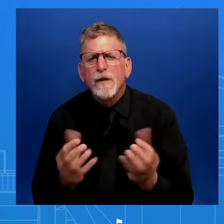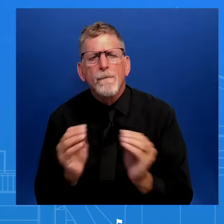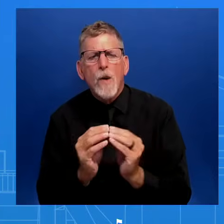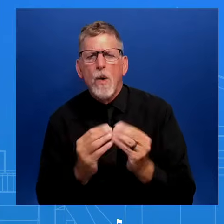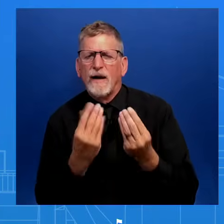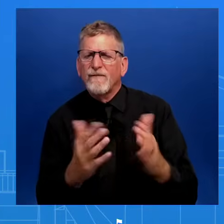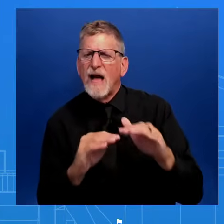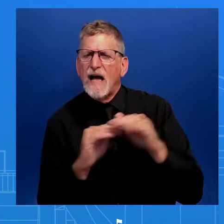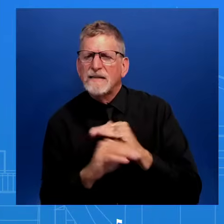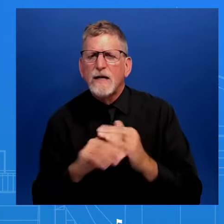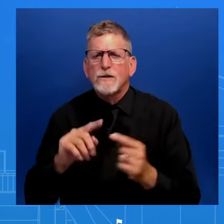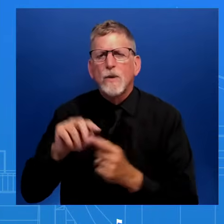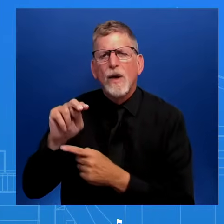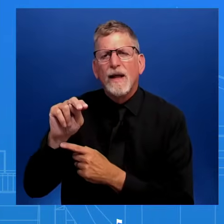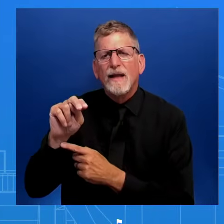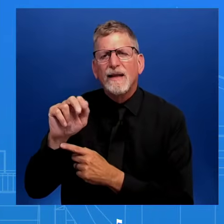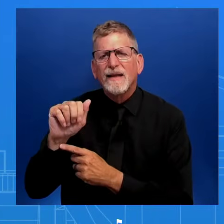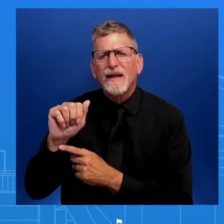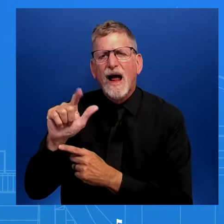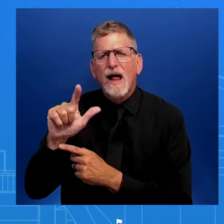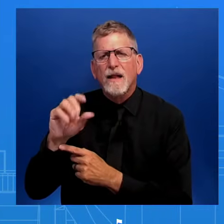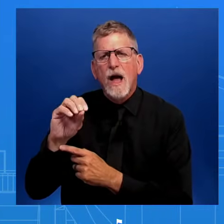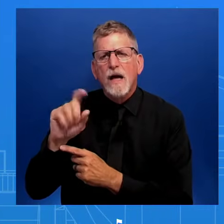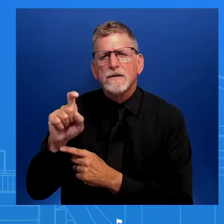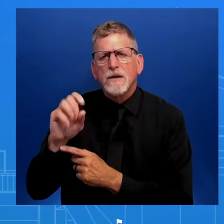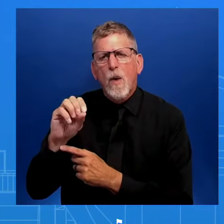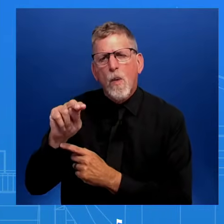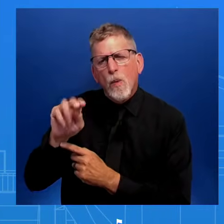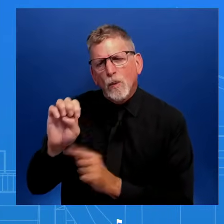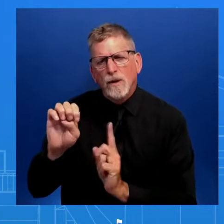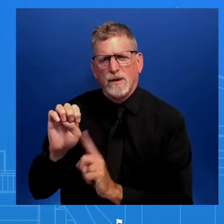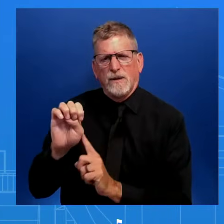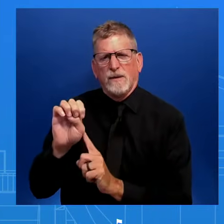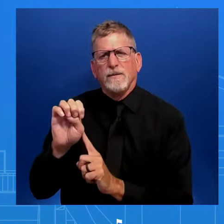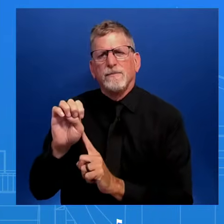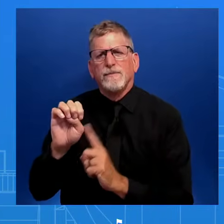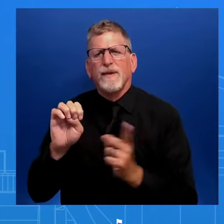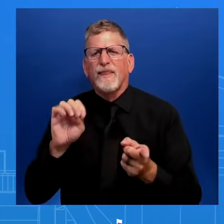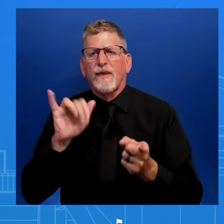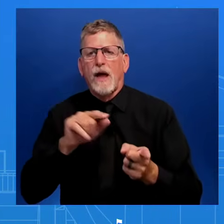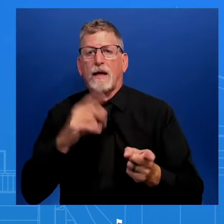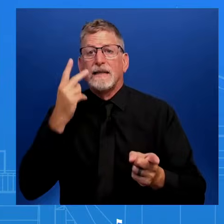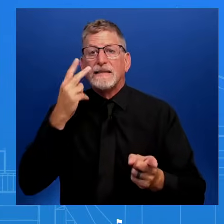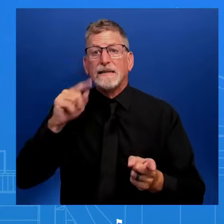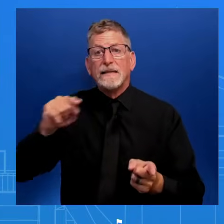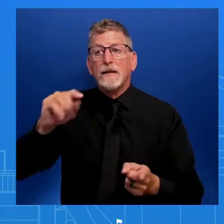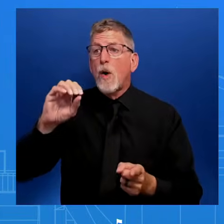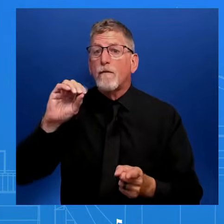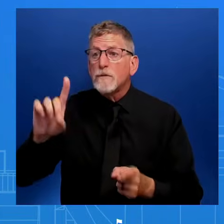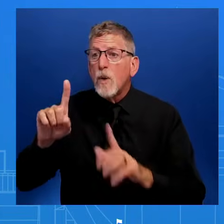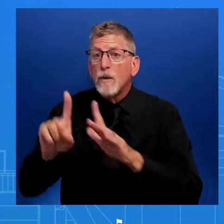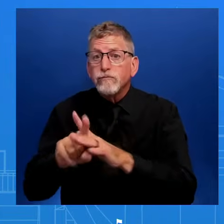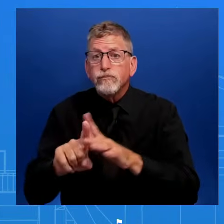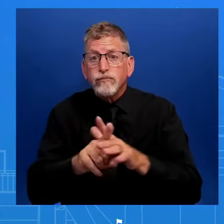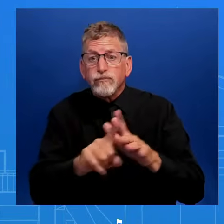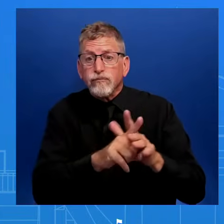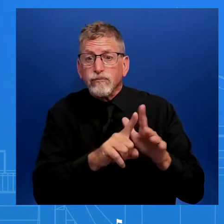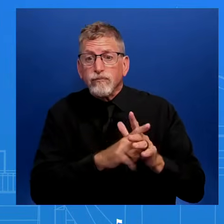is there any possibility that the President would end up pardoning his son? Ms. Jean-Pierre: No. The Press: Well, is there ? Ms. Jean-Pierre: I just said no. I just answered. The Press: